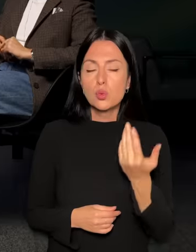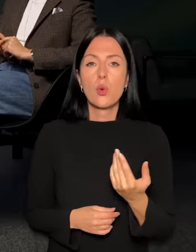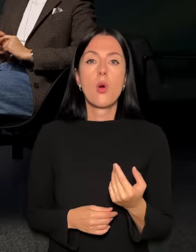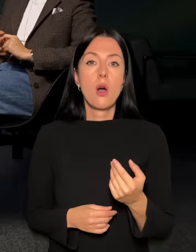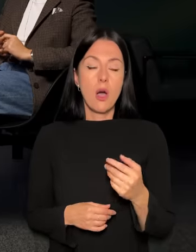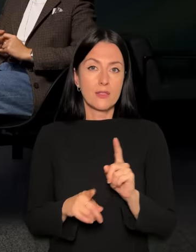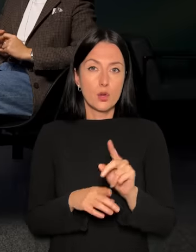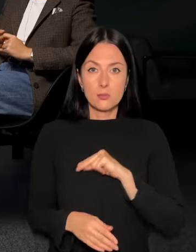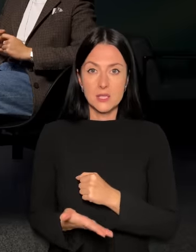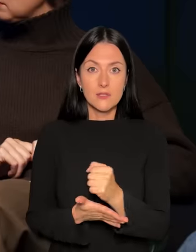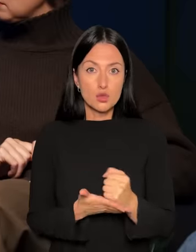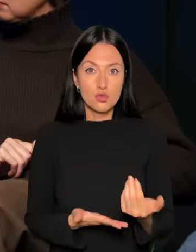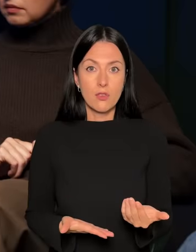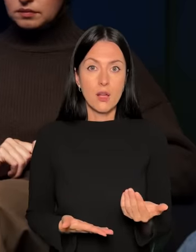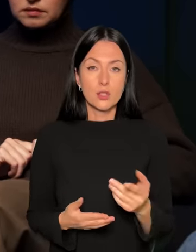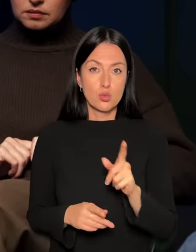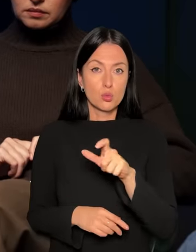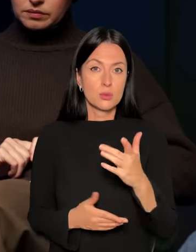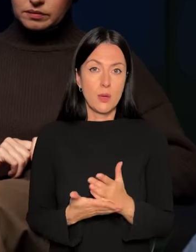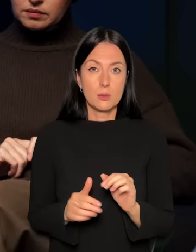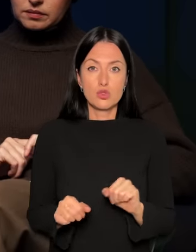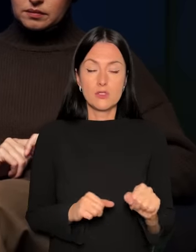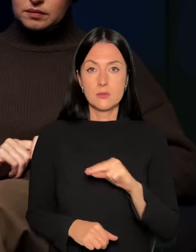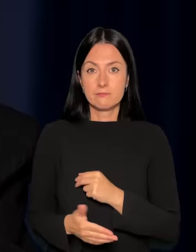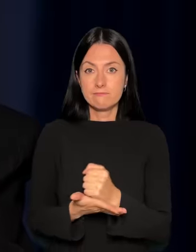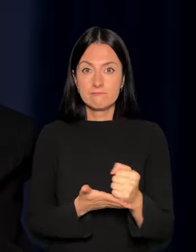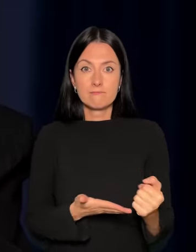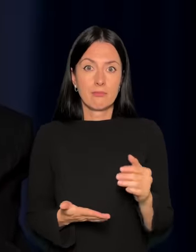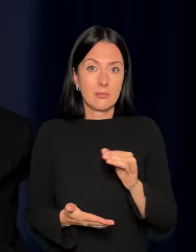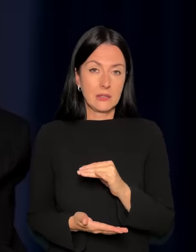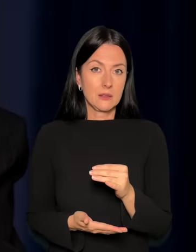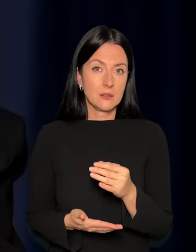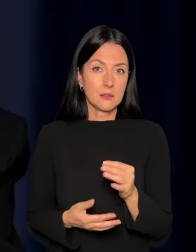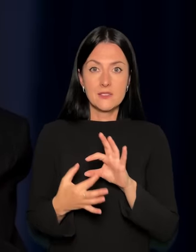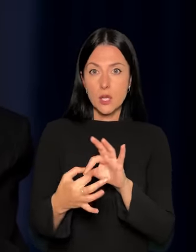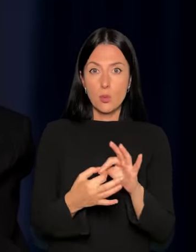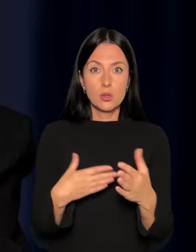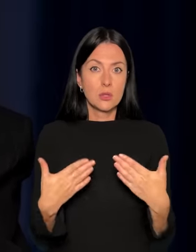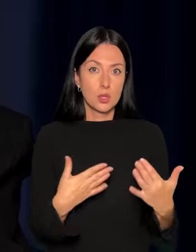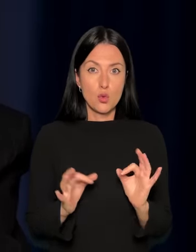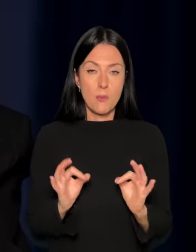and in employment, it means giving people the opportunity to work and interact with the world.